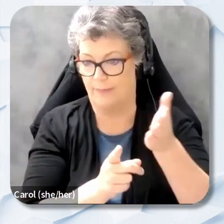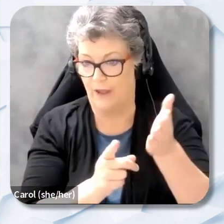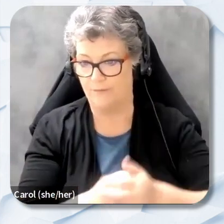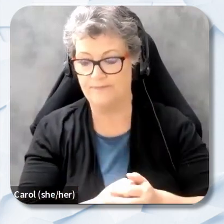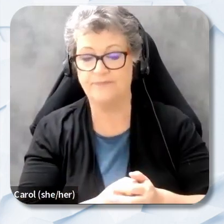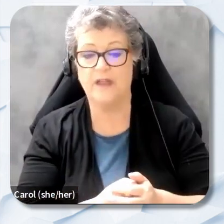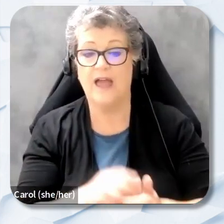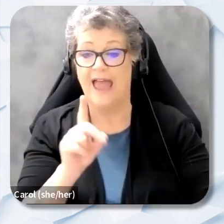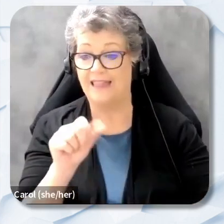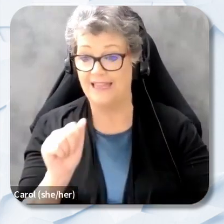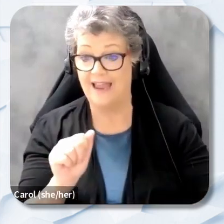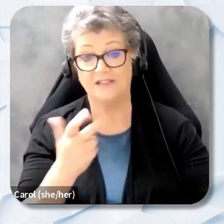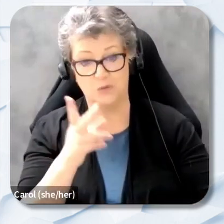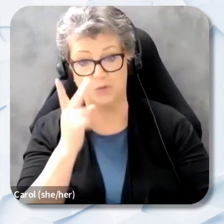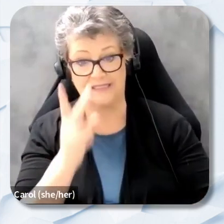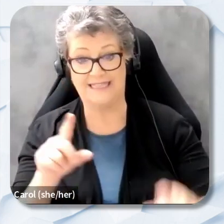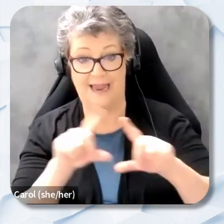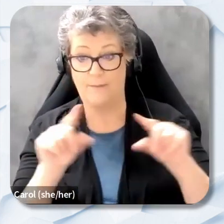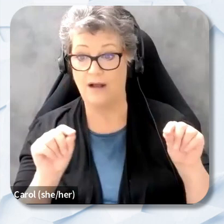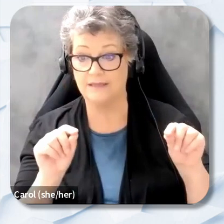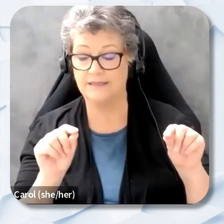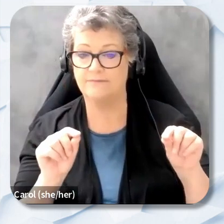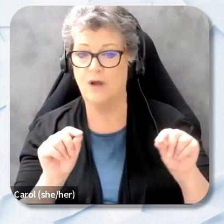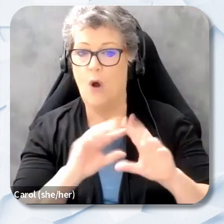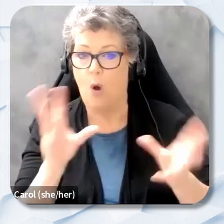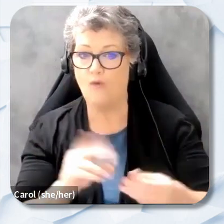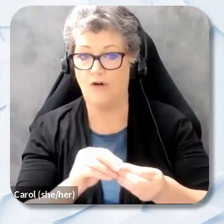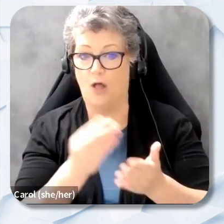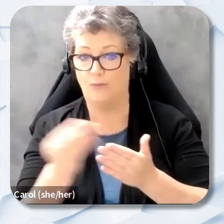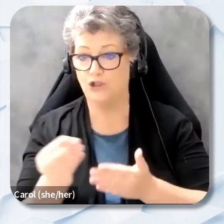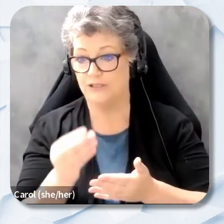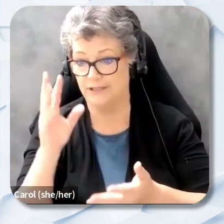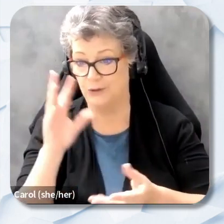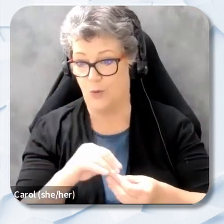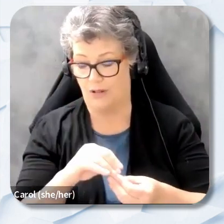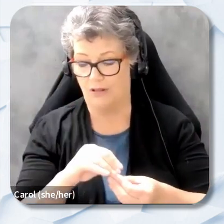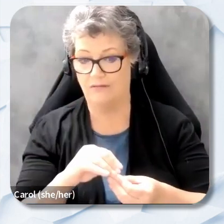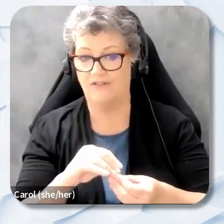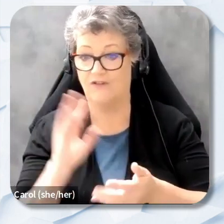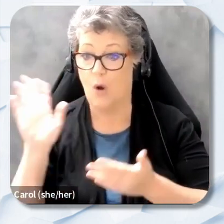LEAs will also see a box titled Overall Purchases Total All Reported Years.